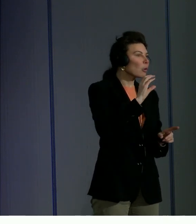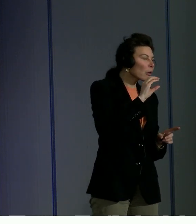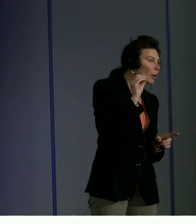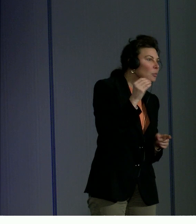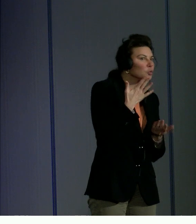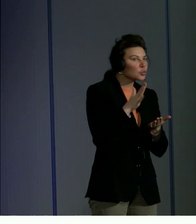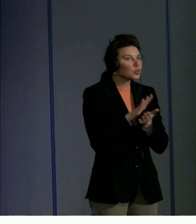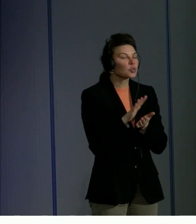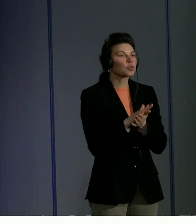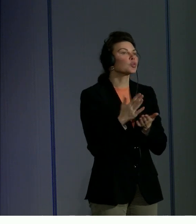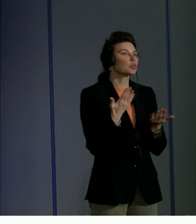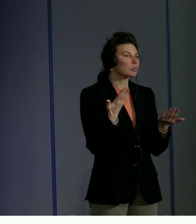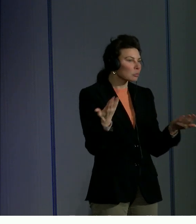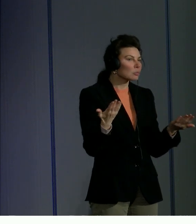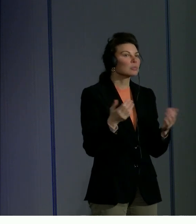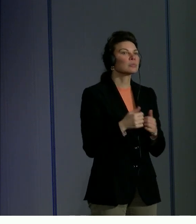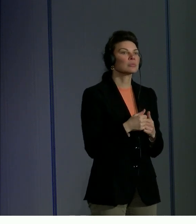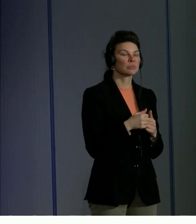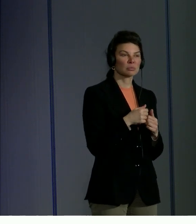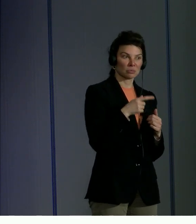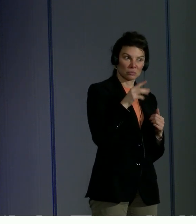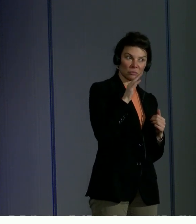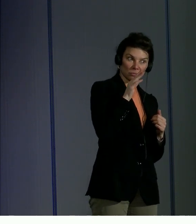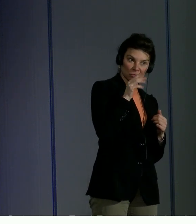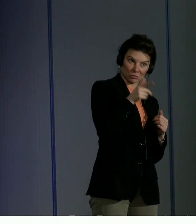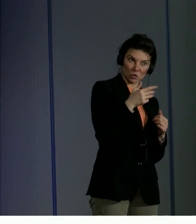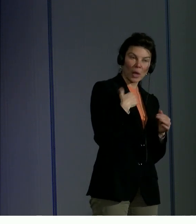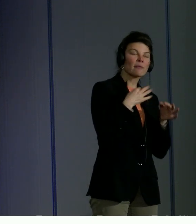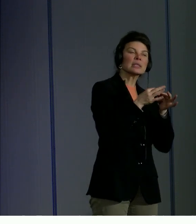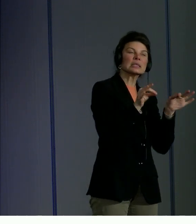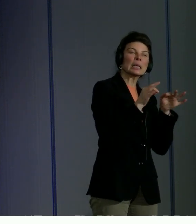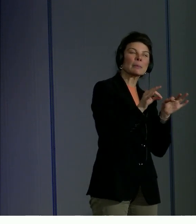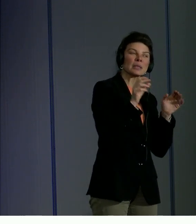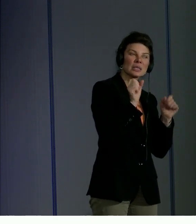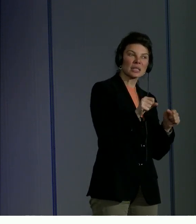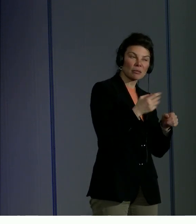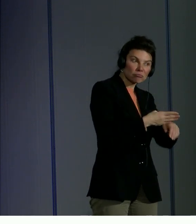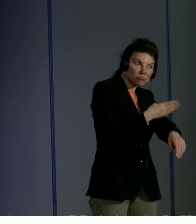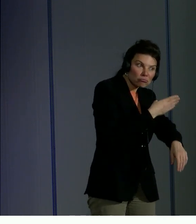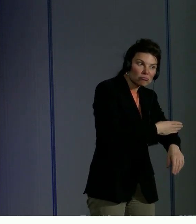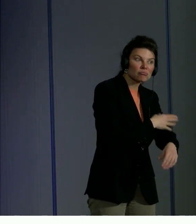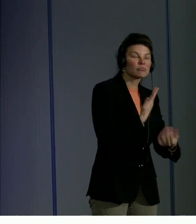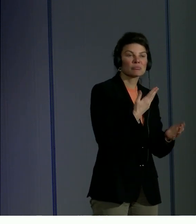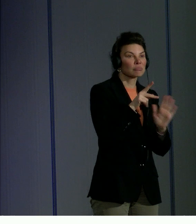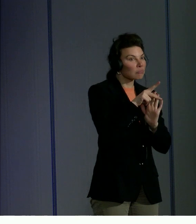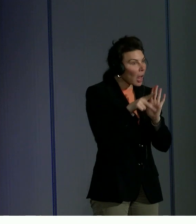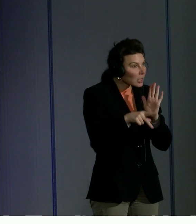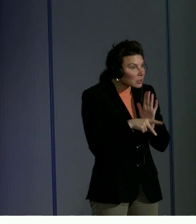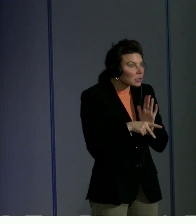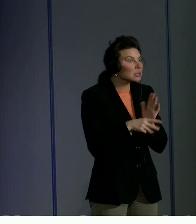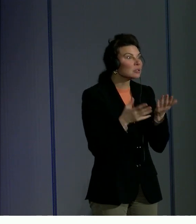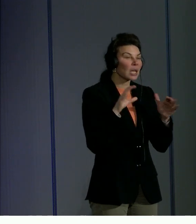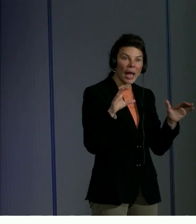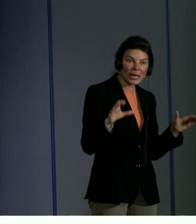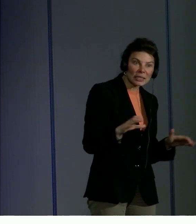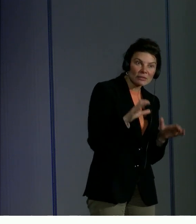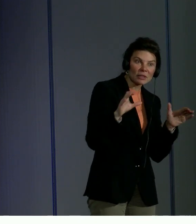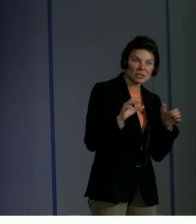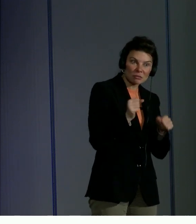Statements like the accessibility statement? Or policies or activities or teams you might